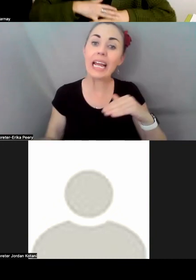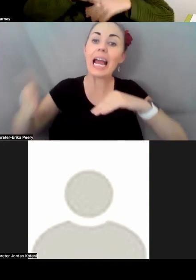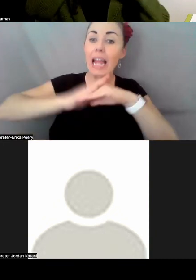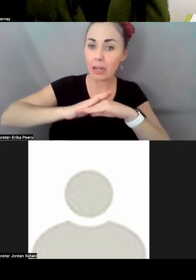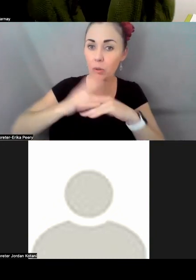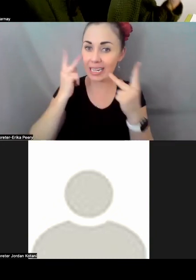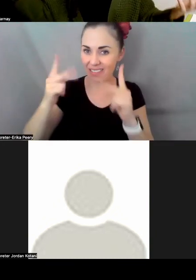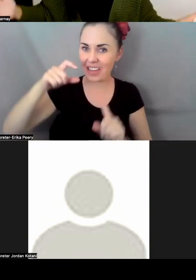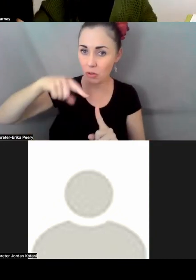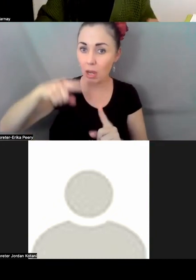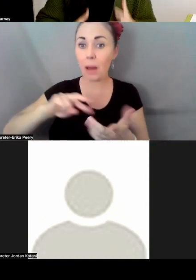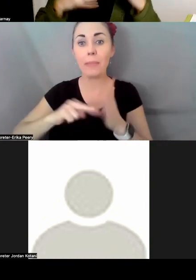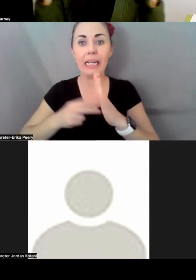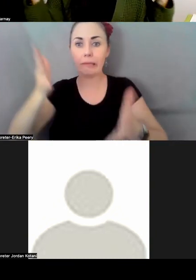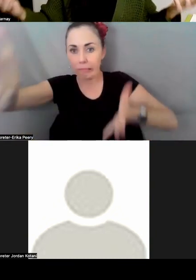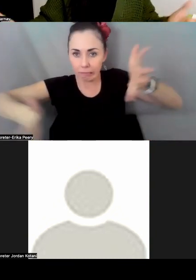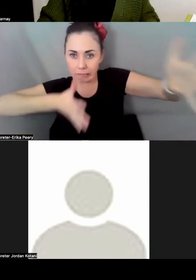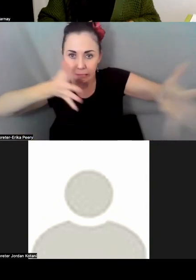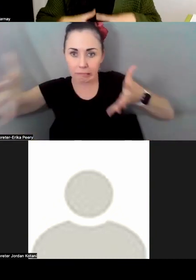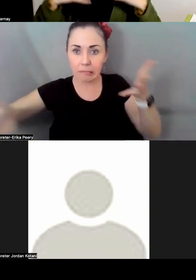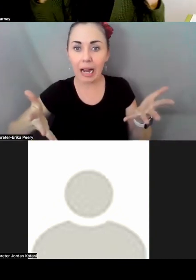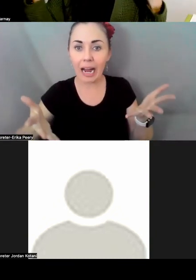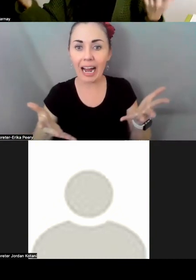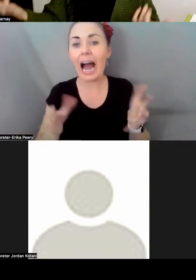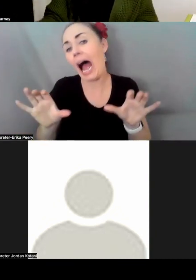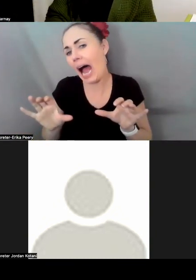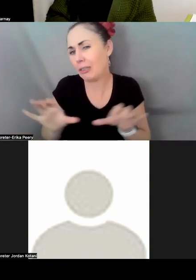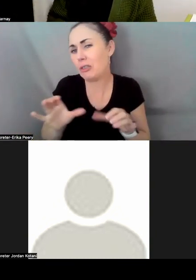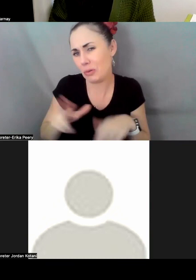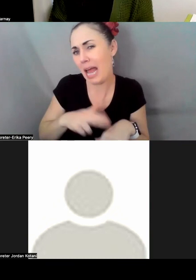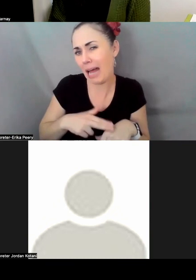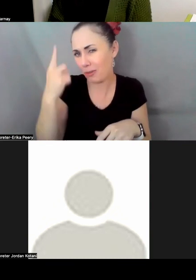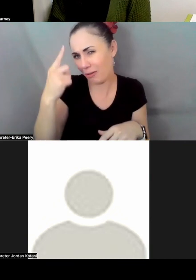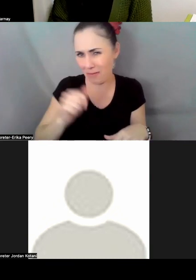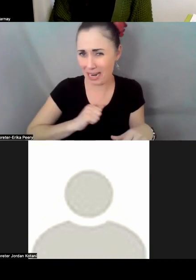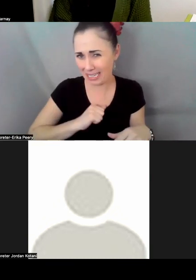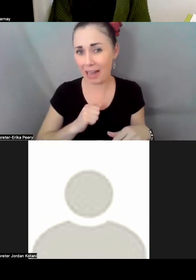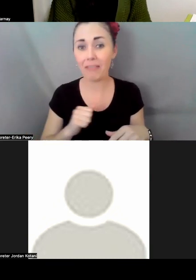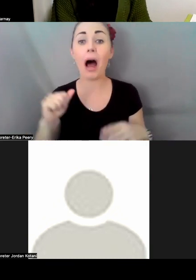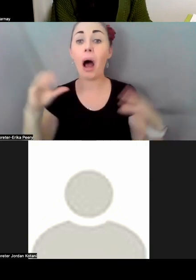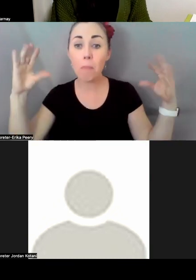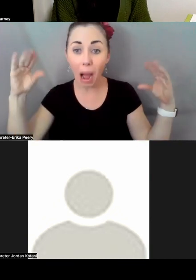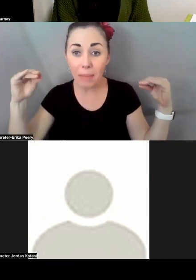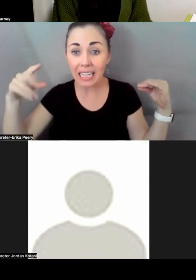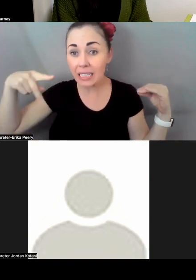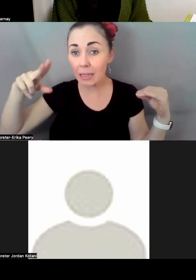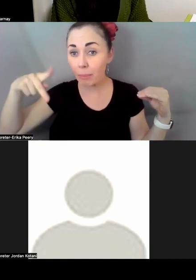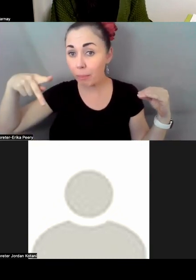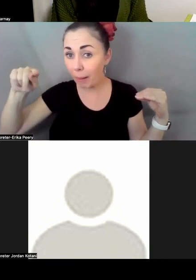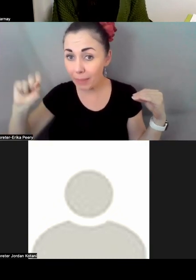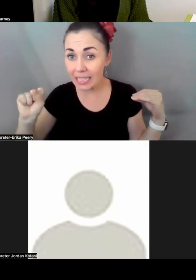which use a lot of hand gestures. Do this anyhow. Comes naturally. Puppets are extra